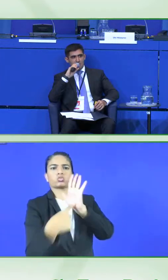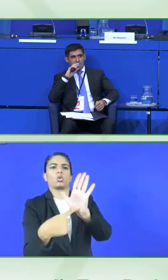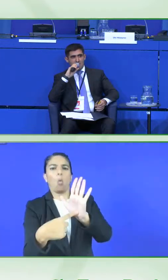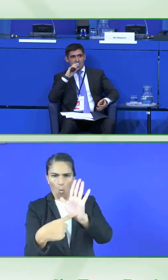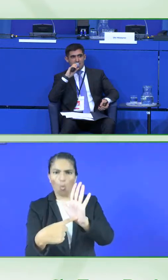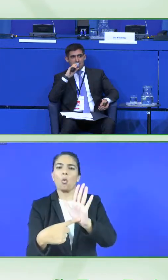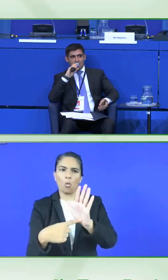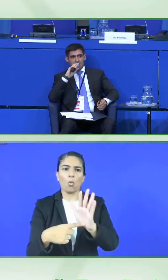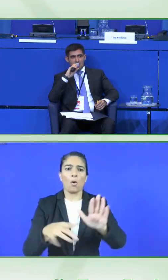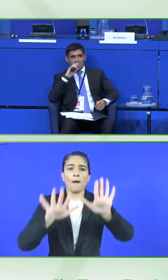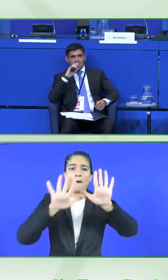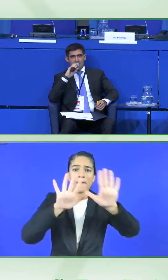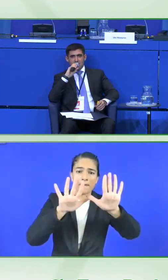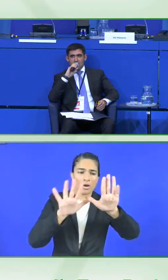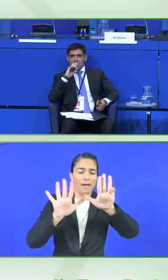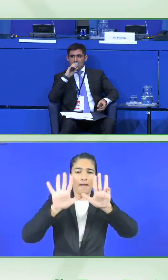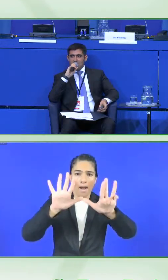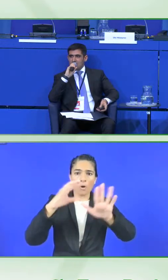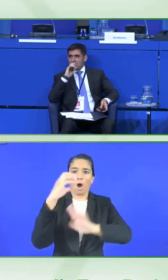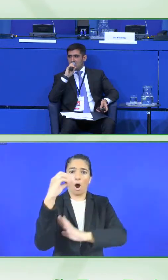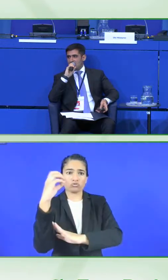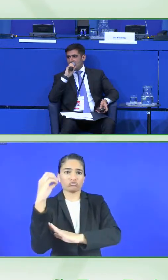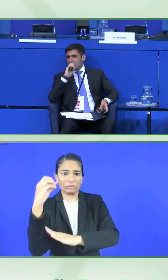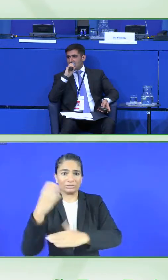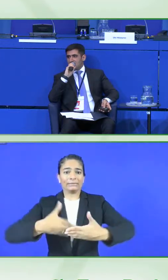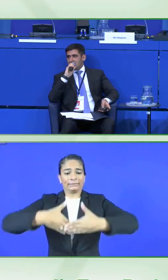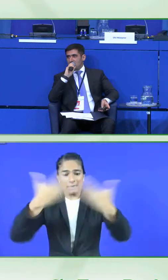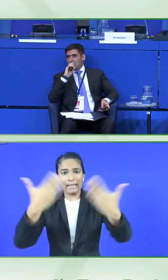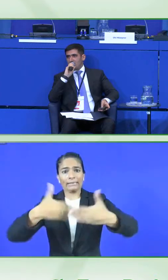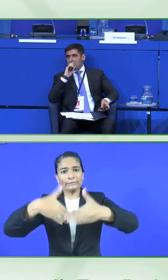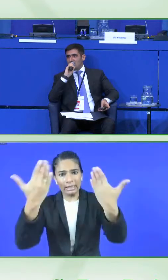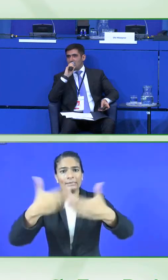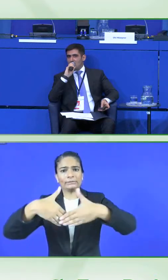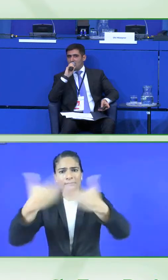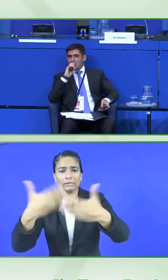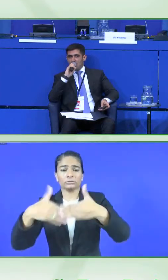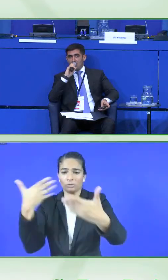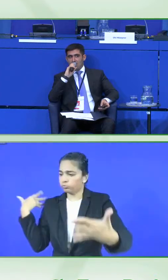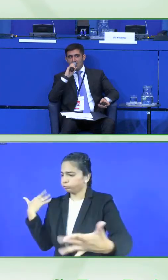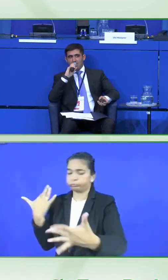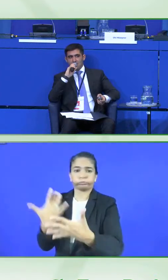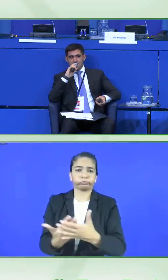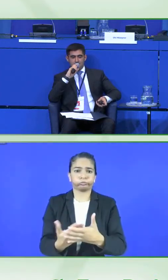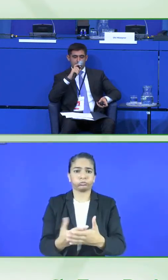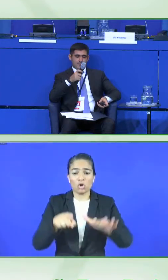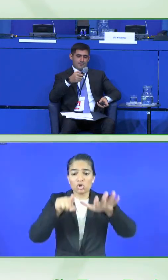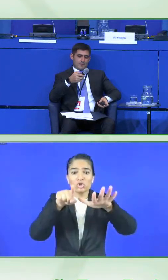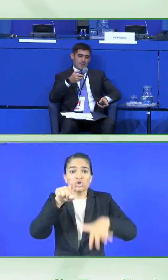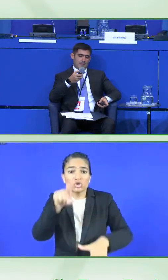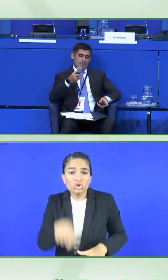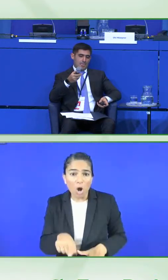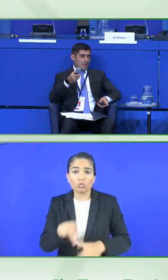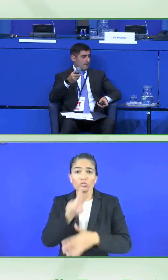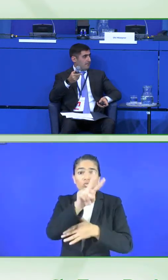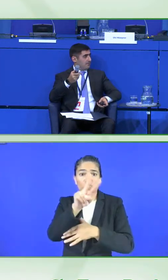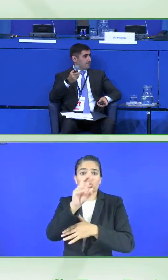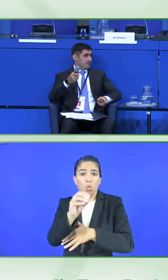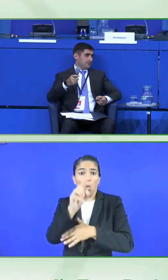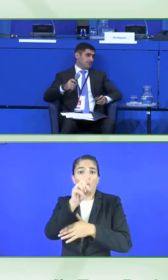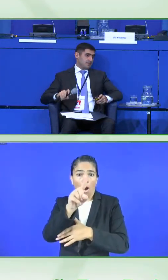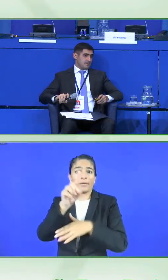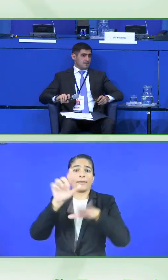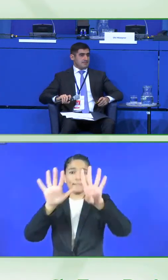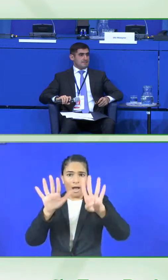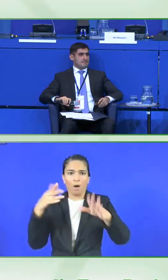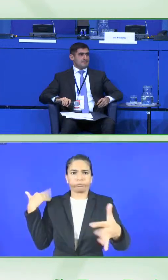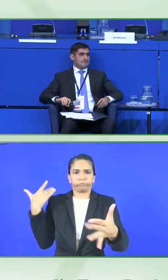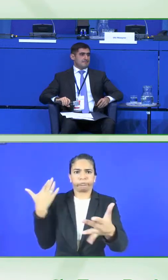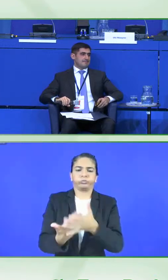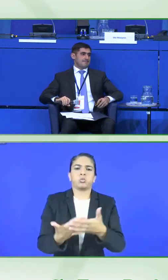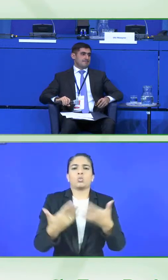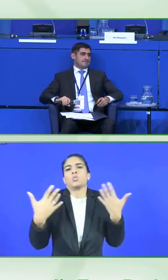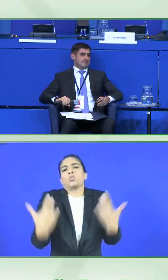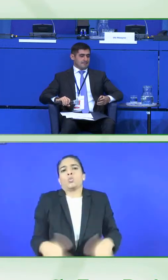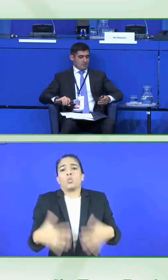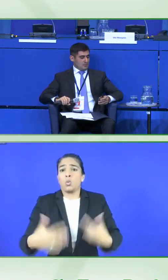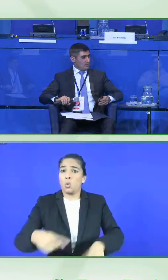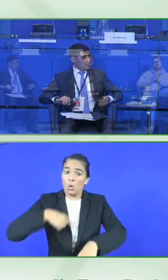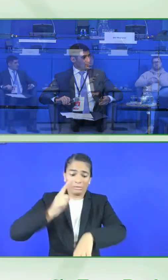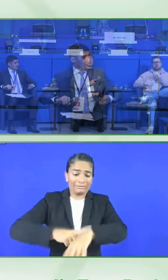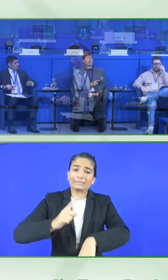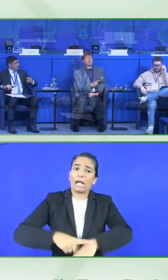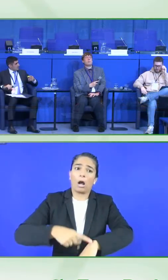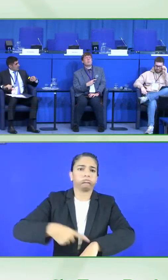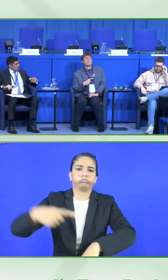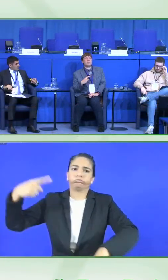The main advantages of this proactive mechanism are enhancing transparency, and accessibility